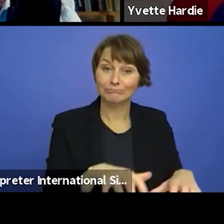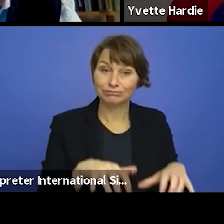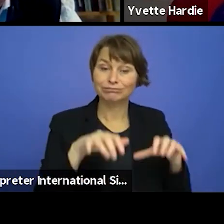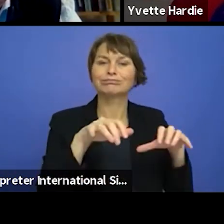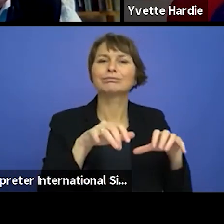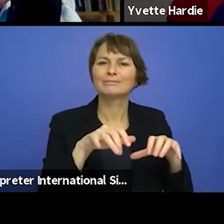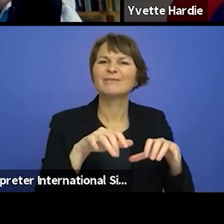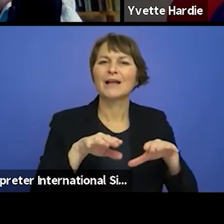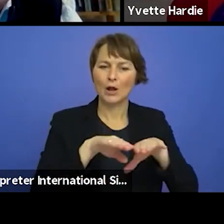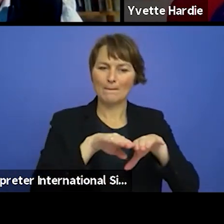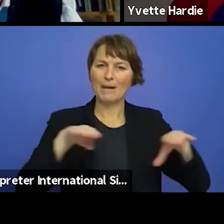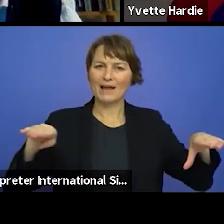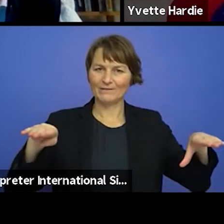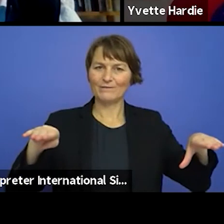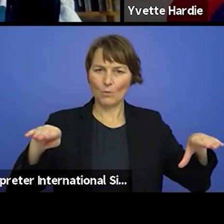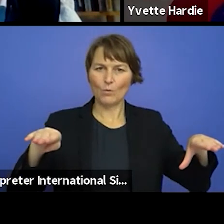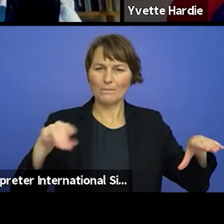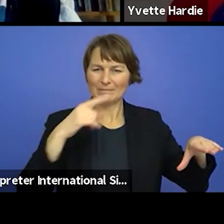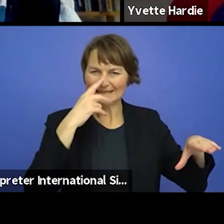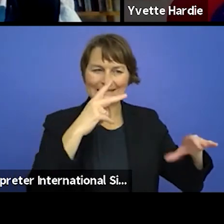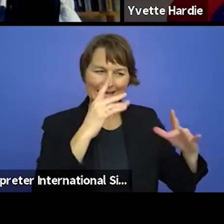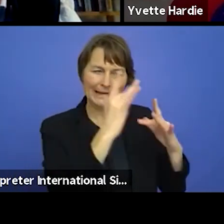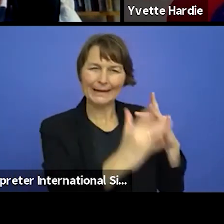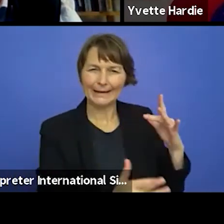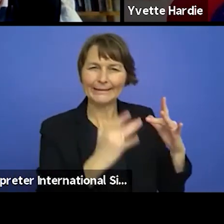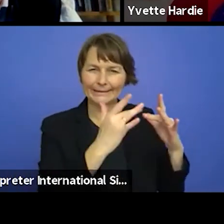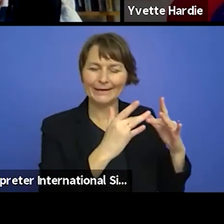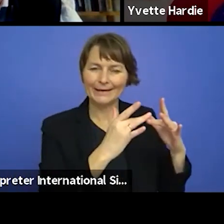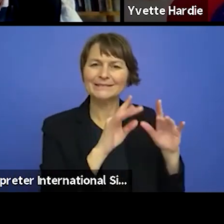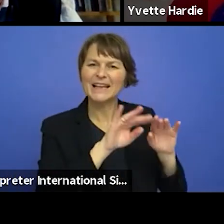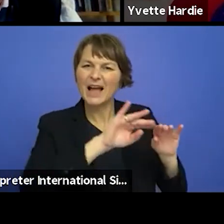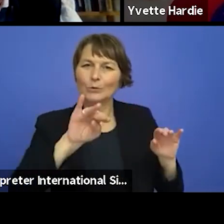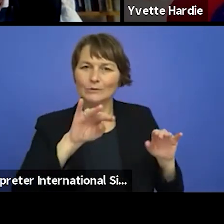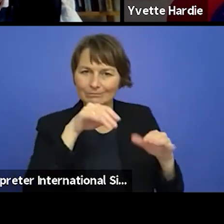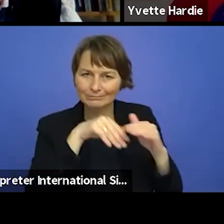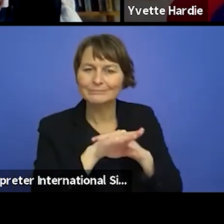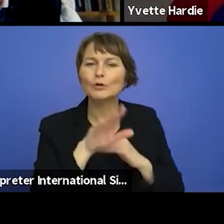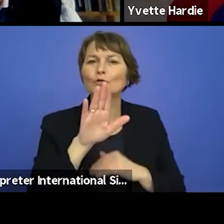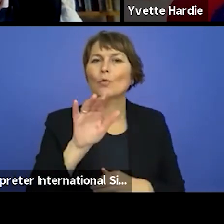I have included the link on the side, you have to enter with your registered email address